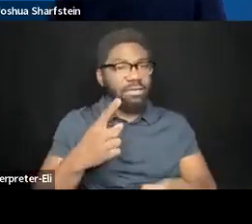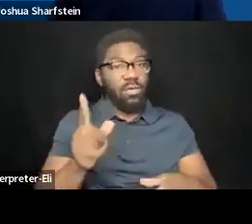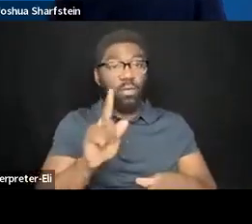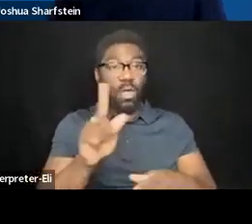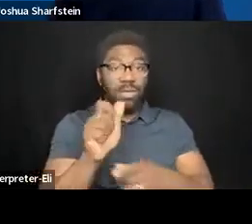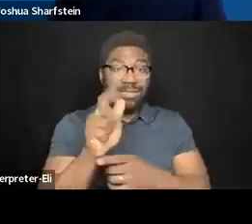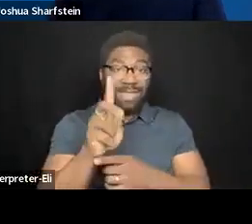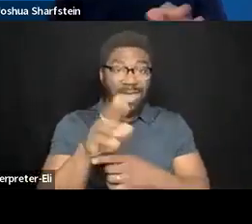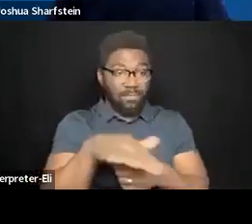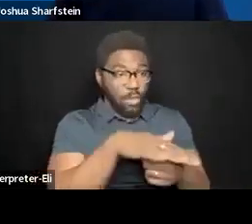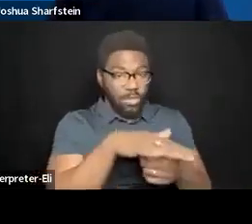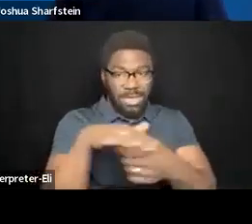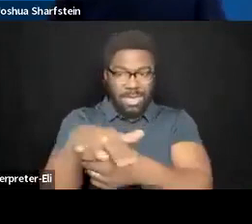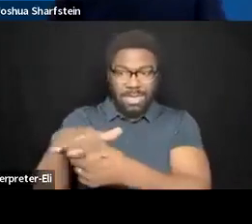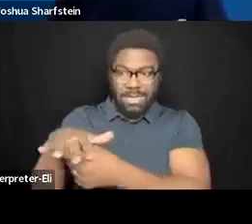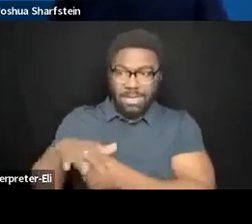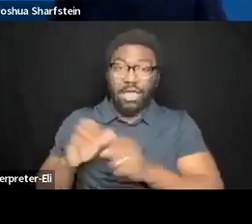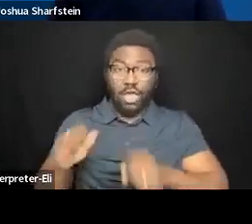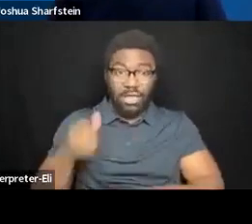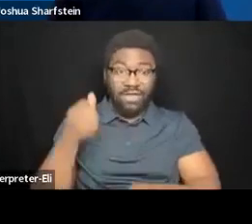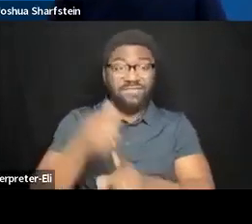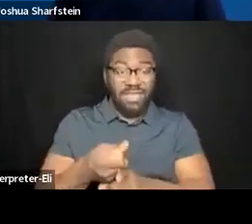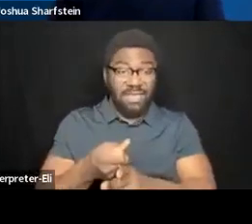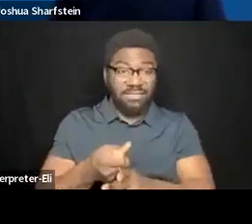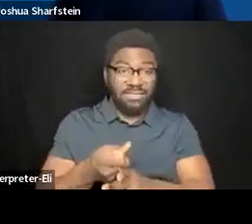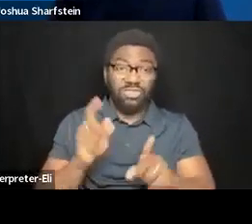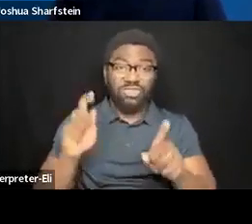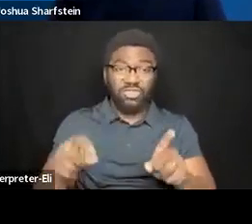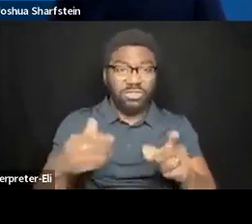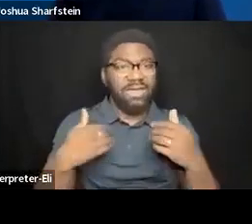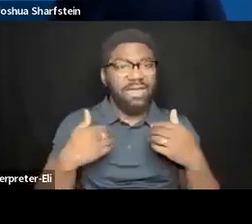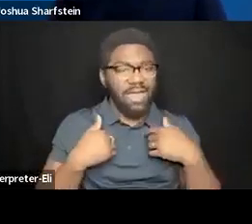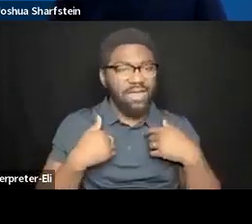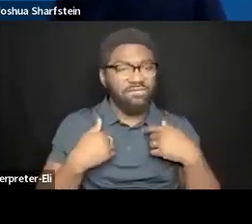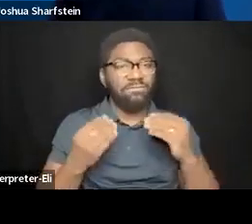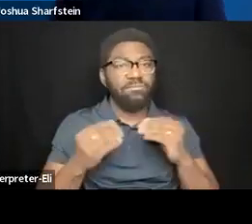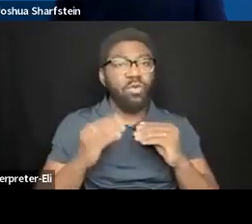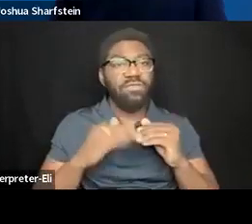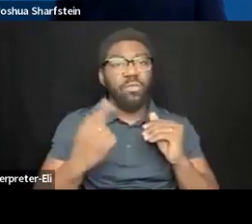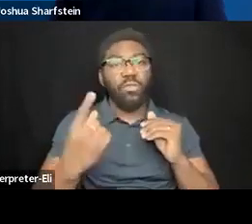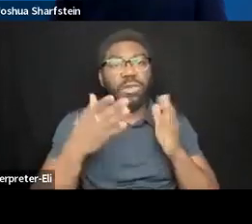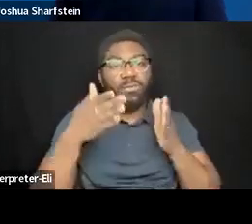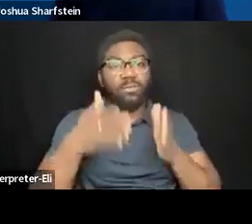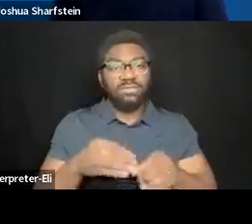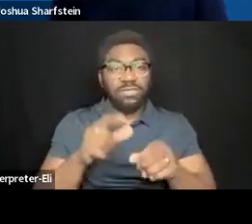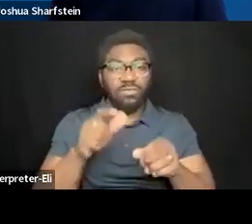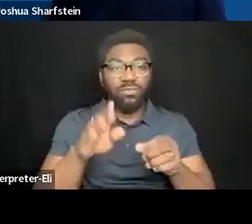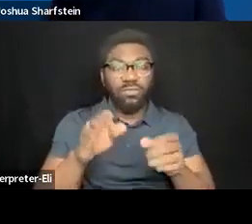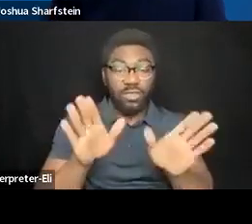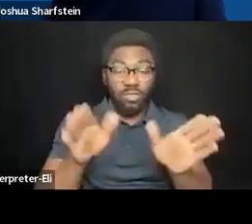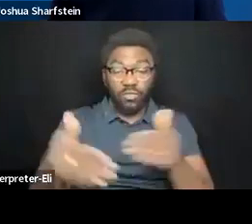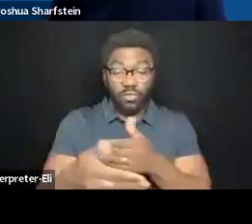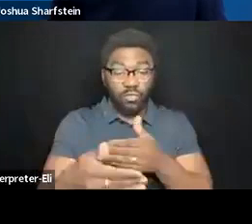in the room, but, you know, the smallest number of people who allow you to effectively manage the lab, and that's something for CDC to figure out.